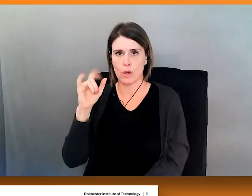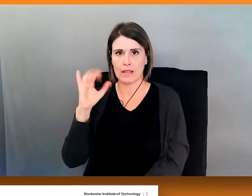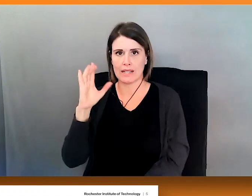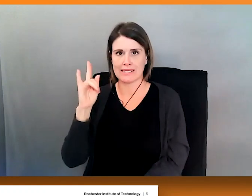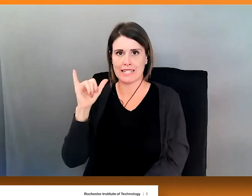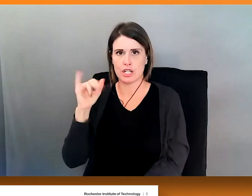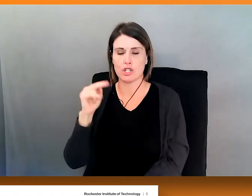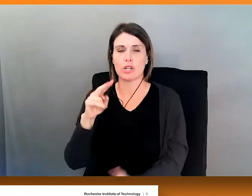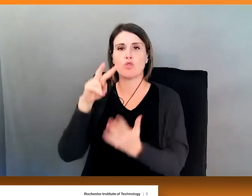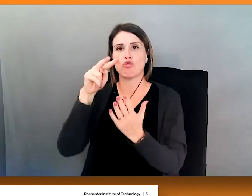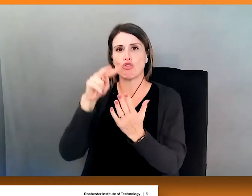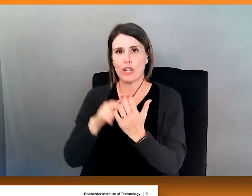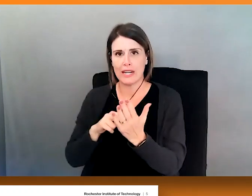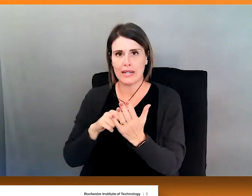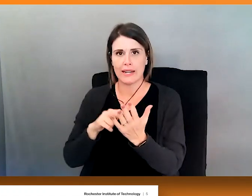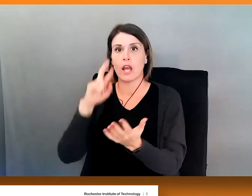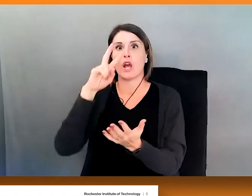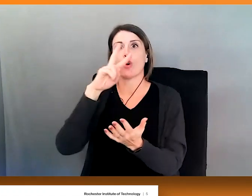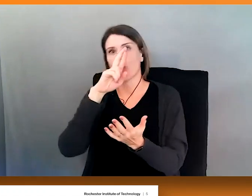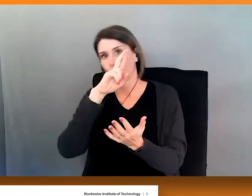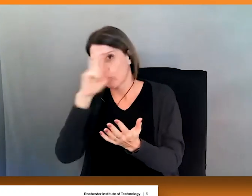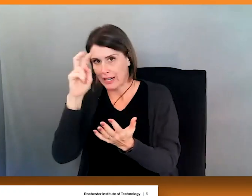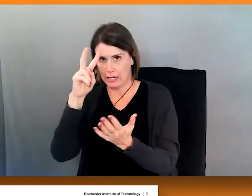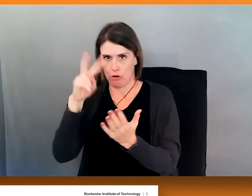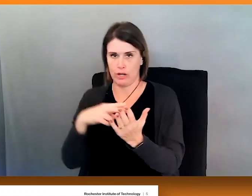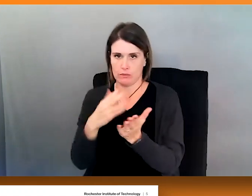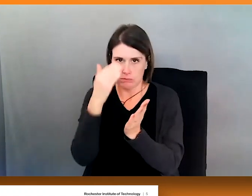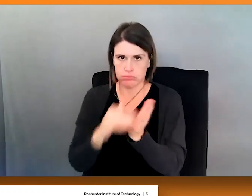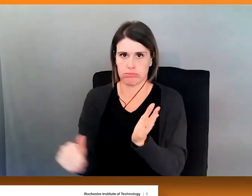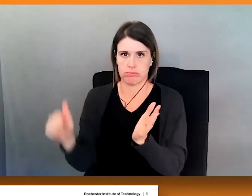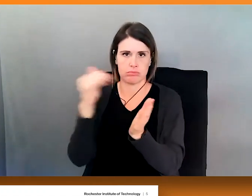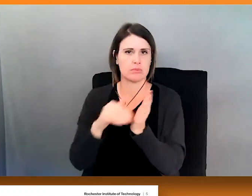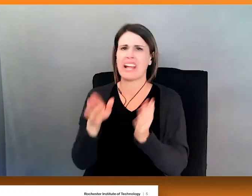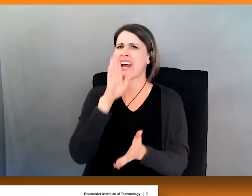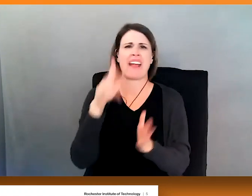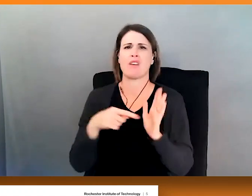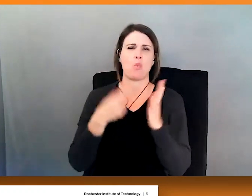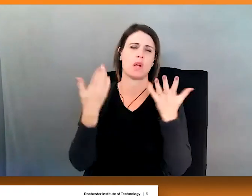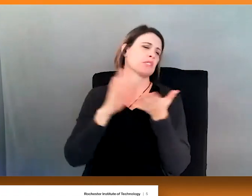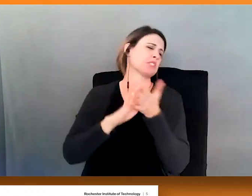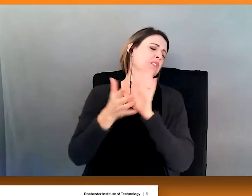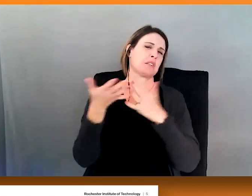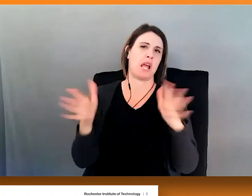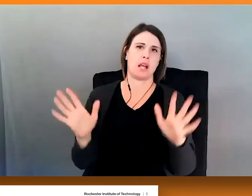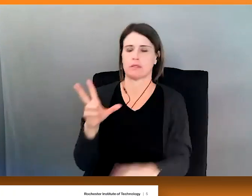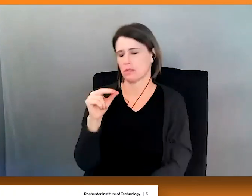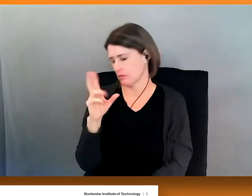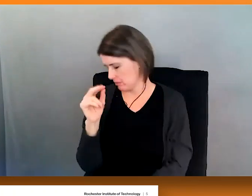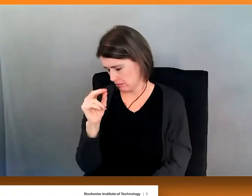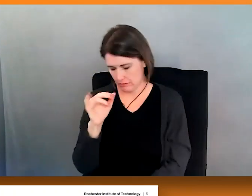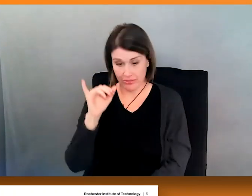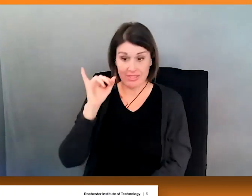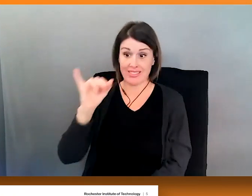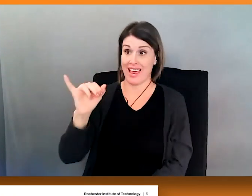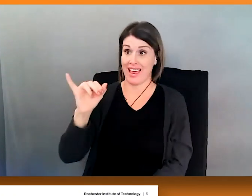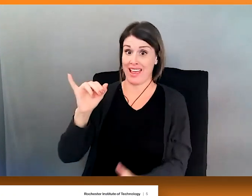You will never read the solicitation just one time. You will always need to read it over. That is your instruction guide...